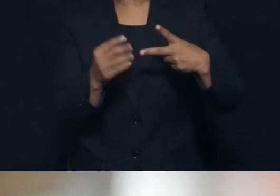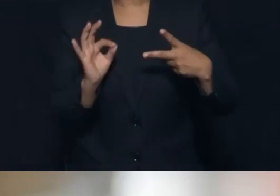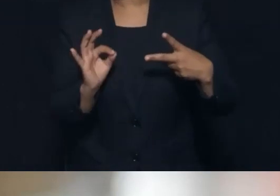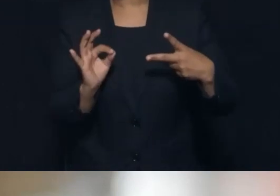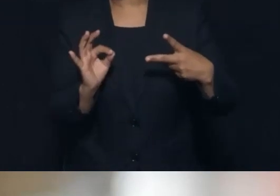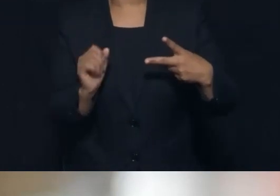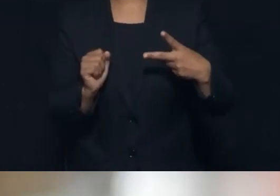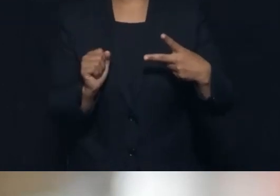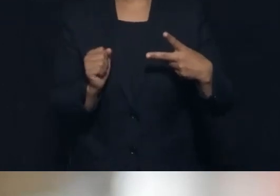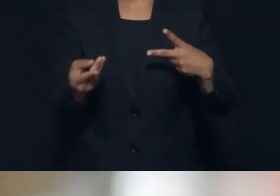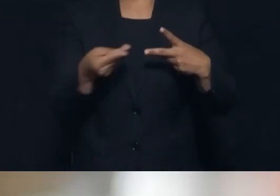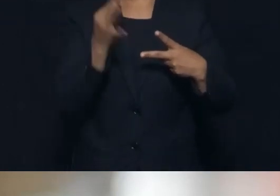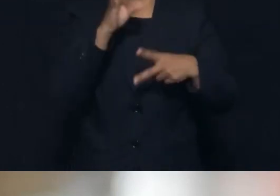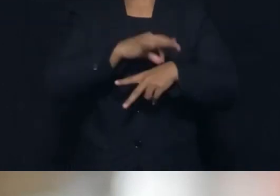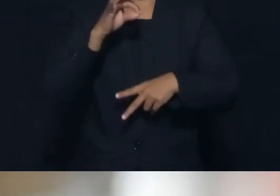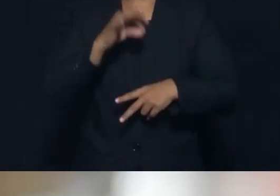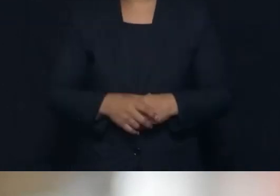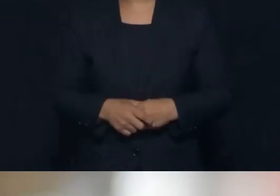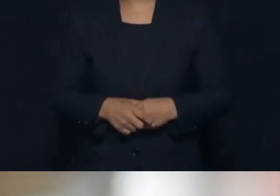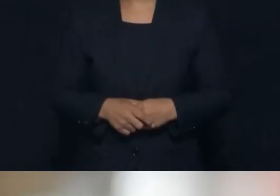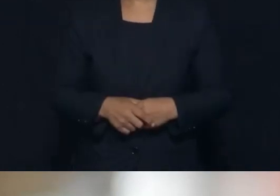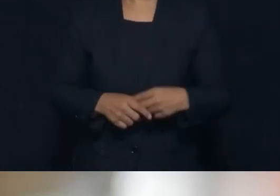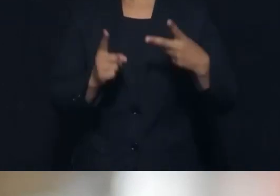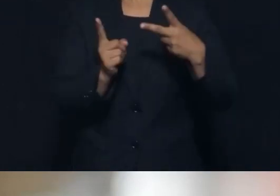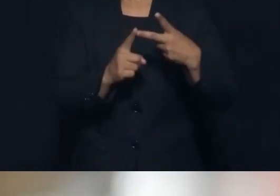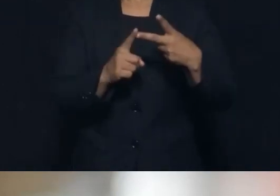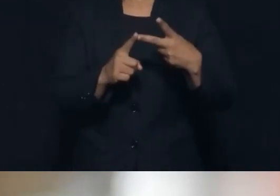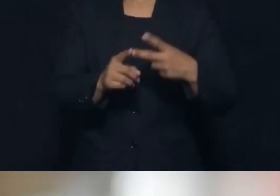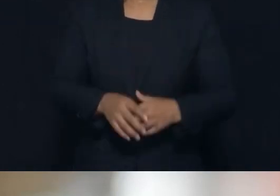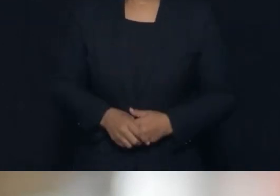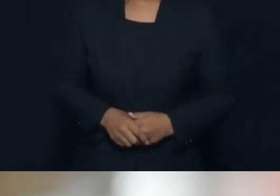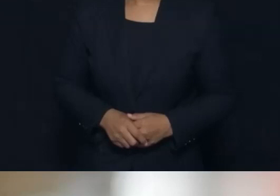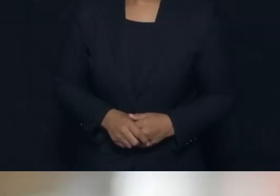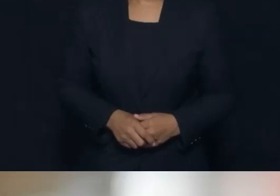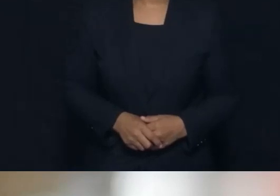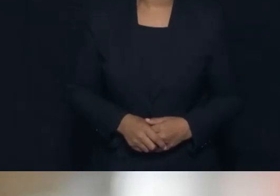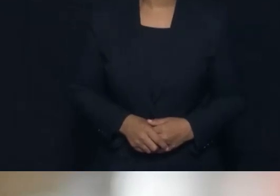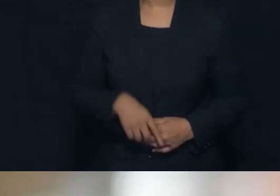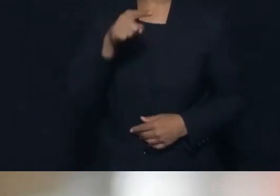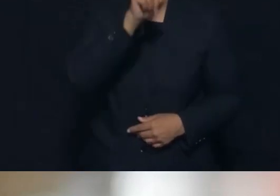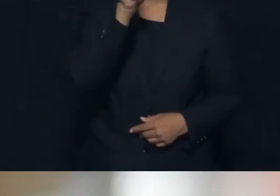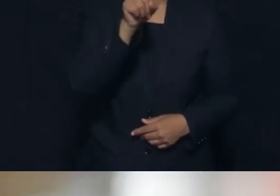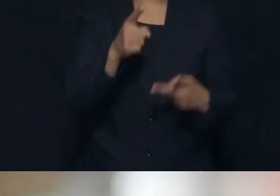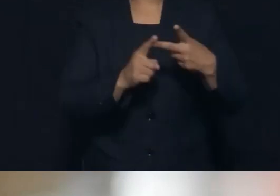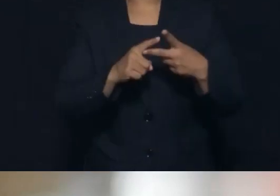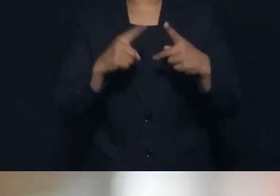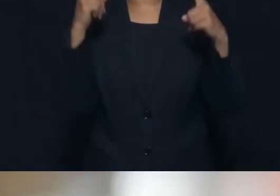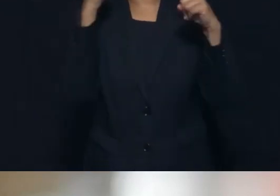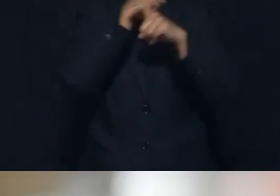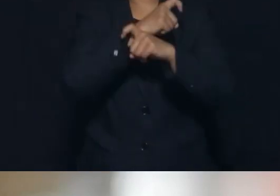It is not the end in itself. It is an instrument and it covers part of what needs to be done for that enjoyment of